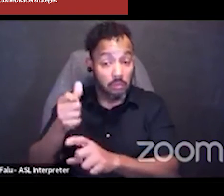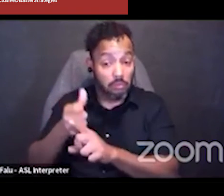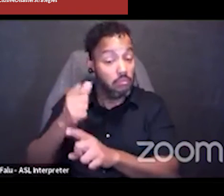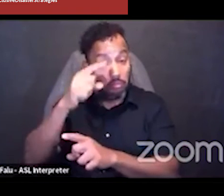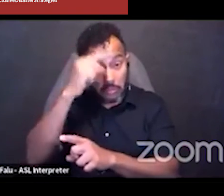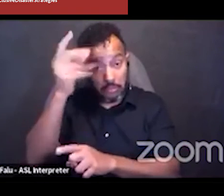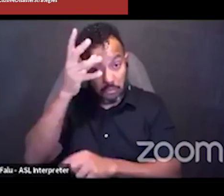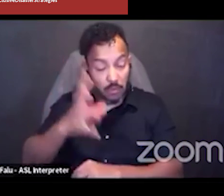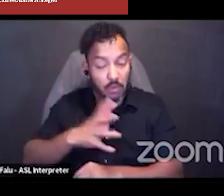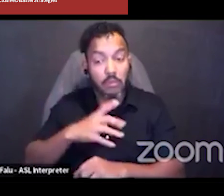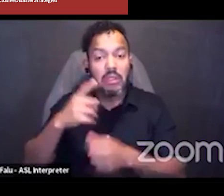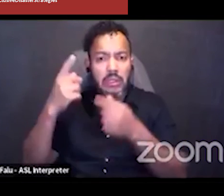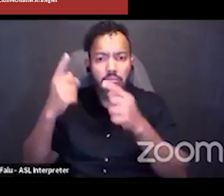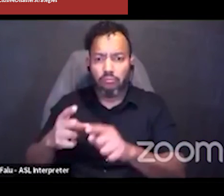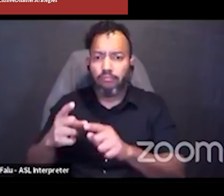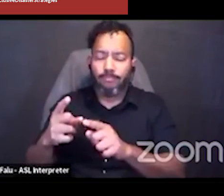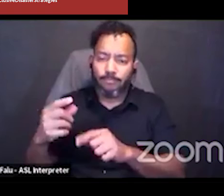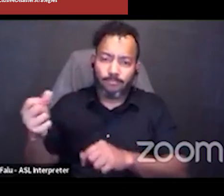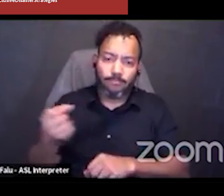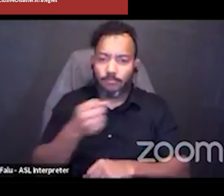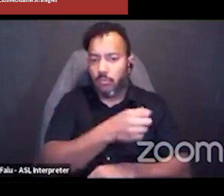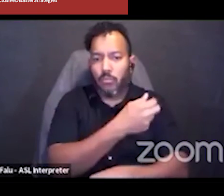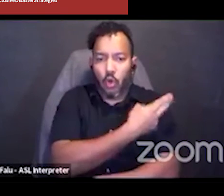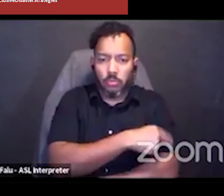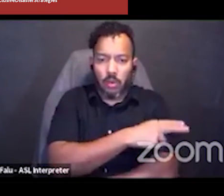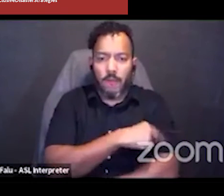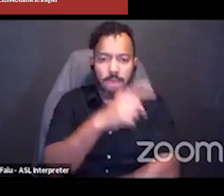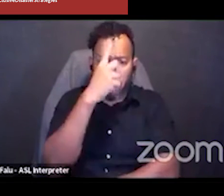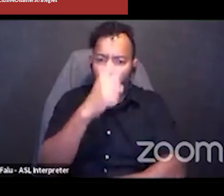With complications.